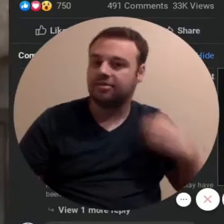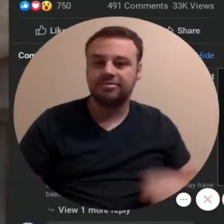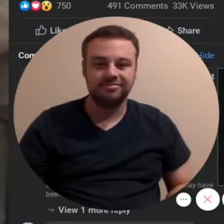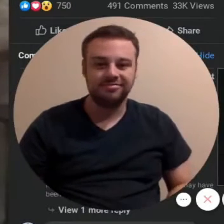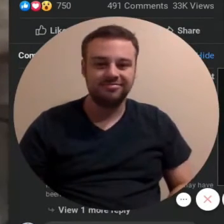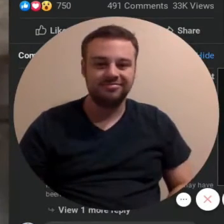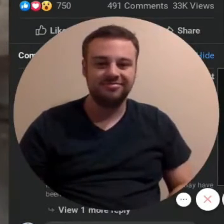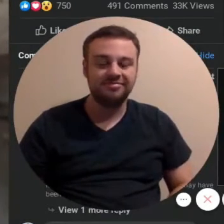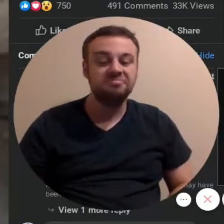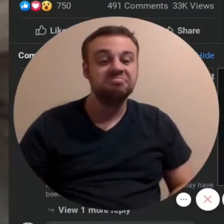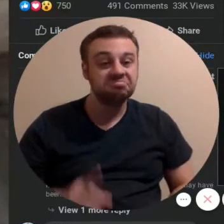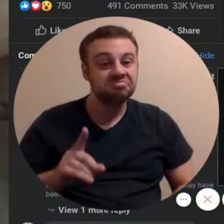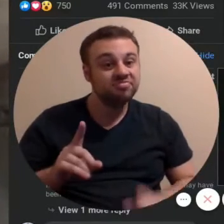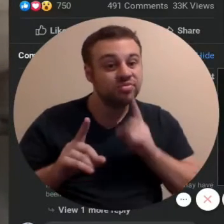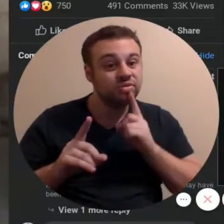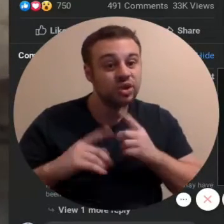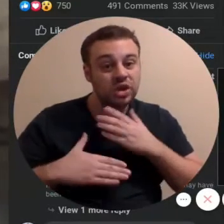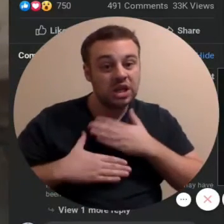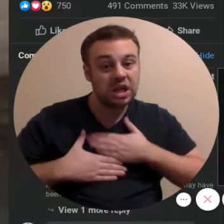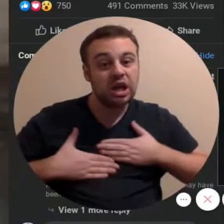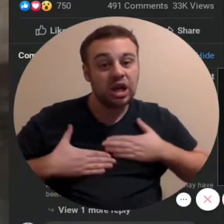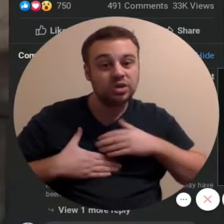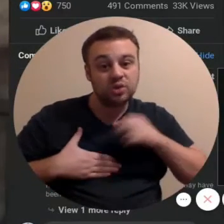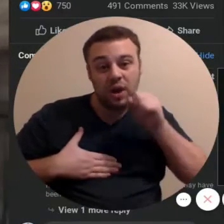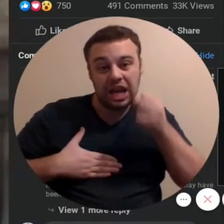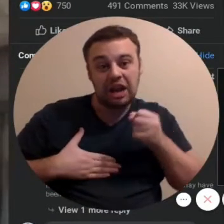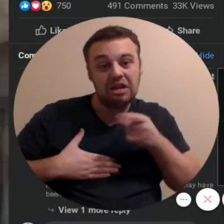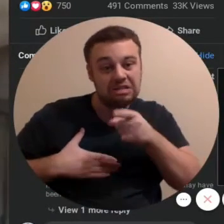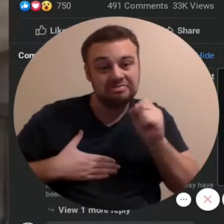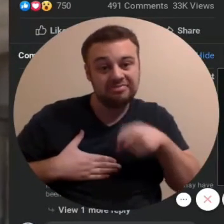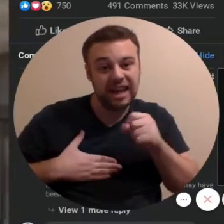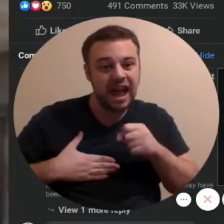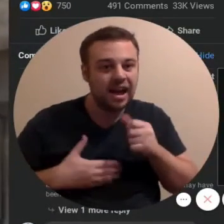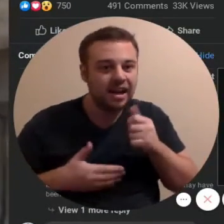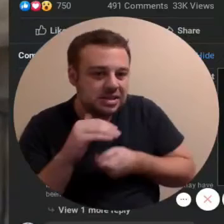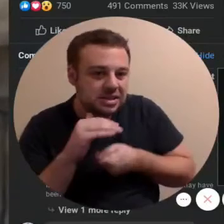That's like his jam. Erica: He's hiding his face to eat it. I prefer him staring at the carrot.